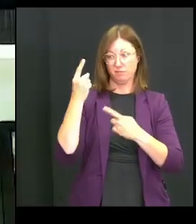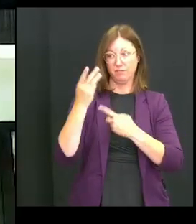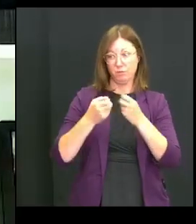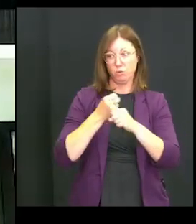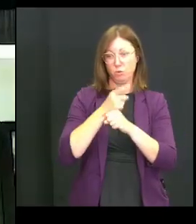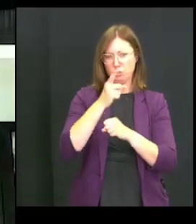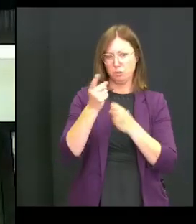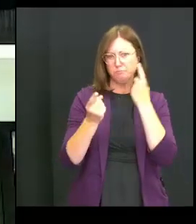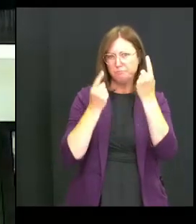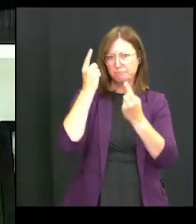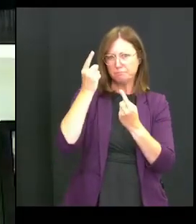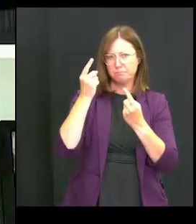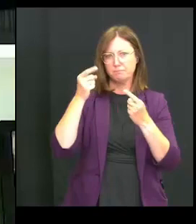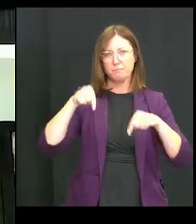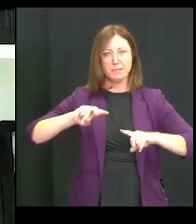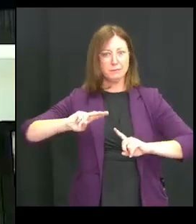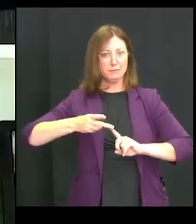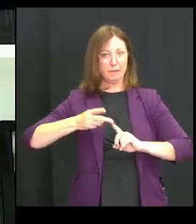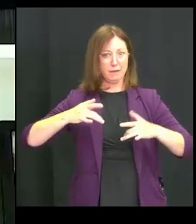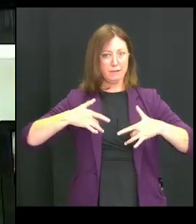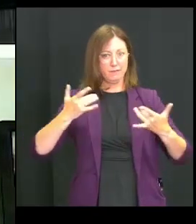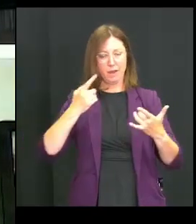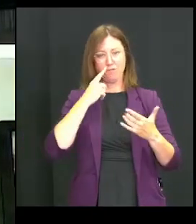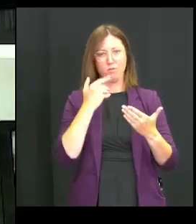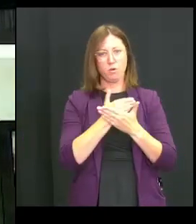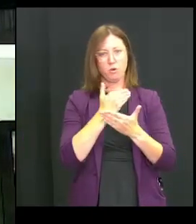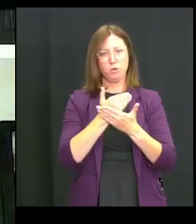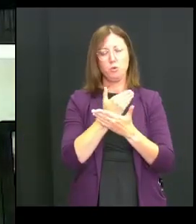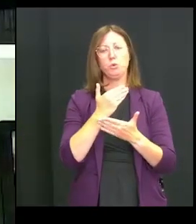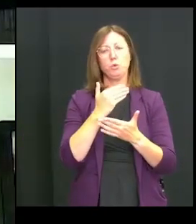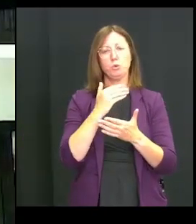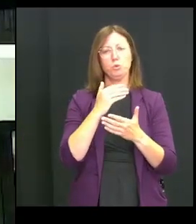This is the second event in our new series on the Future of Democracy,